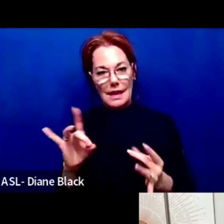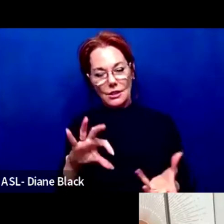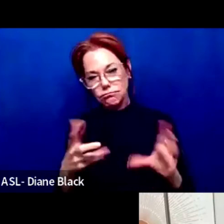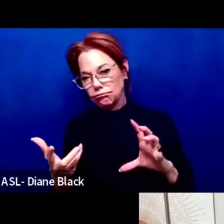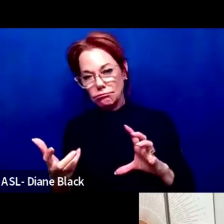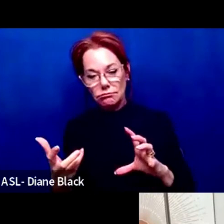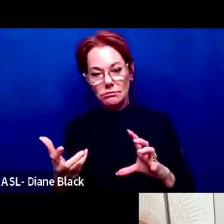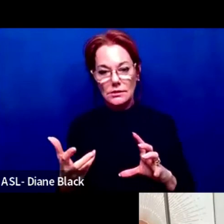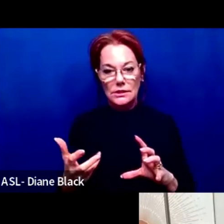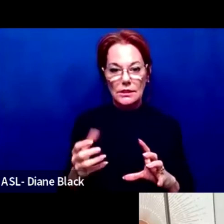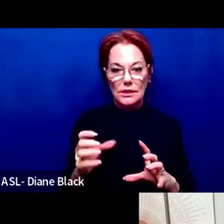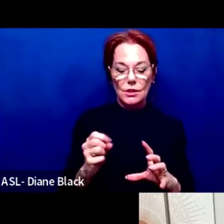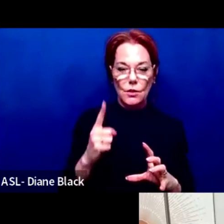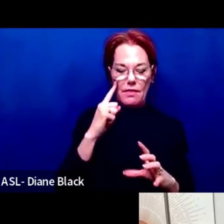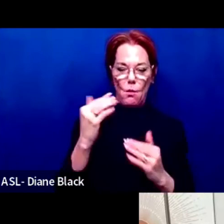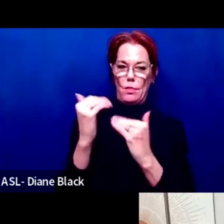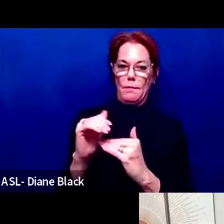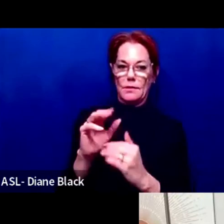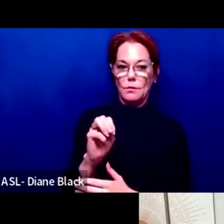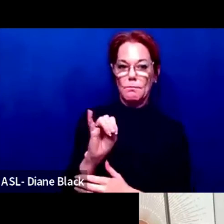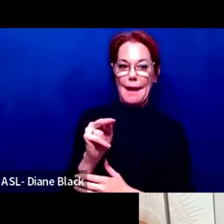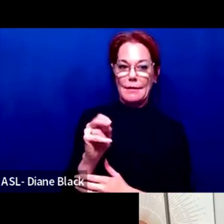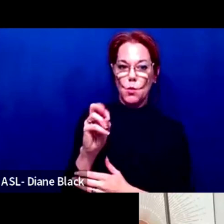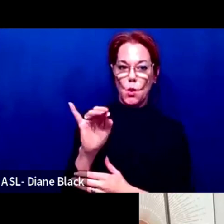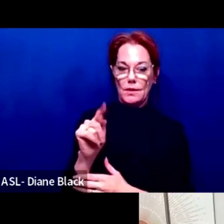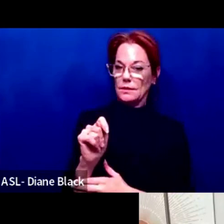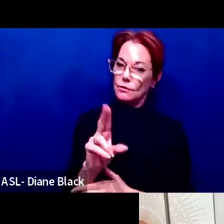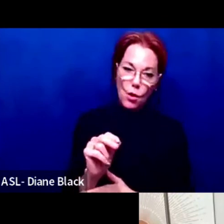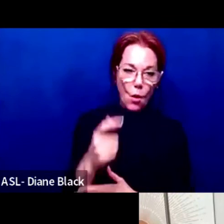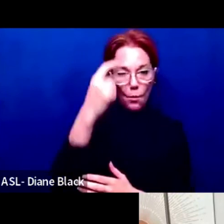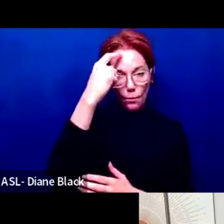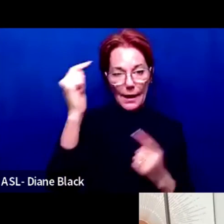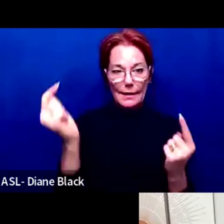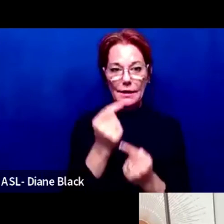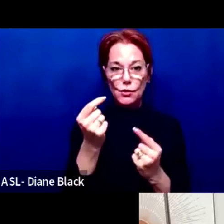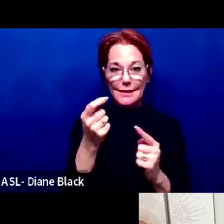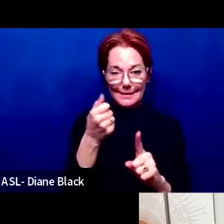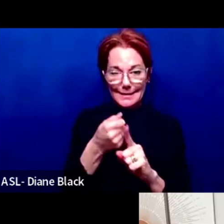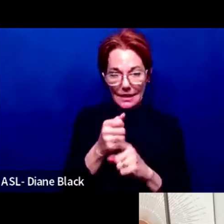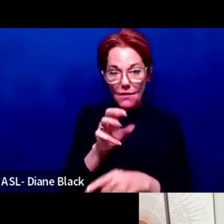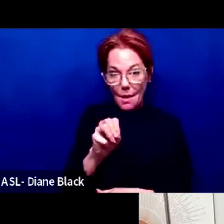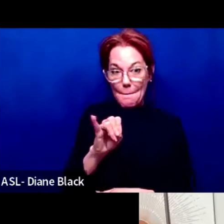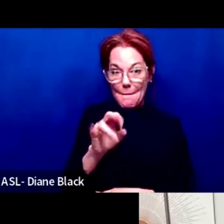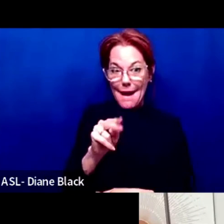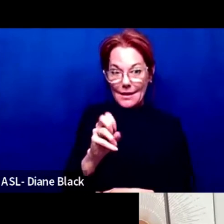just minorities. Now, brain injury is a minority within a minority, you know, it's the one